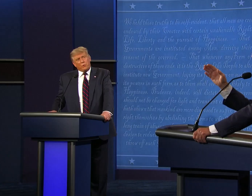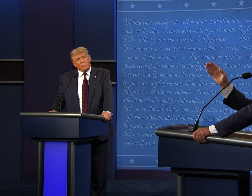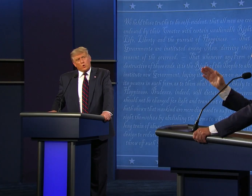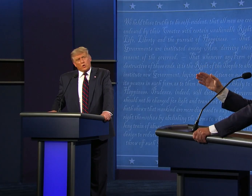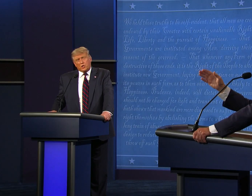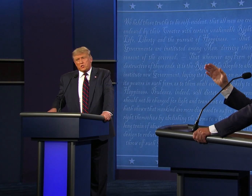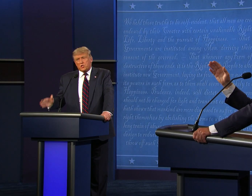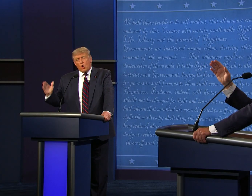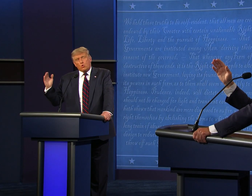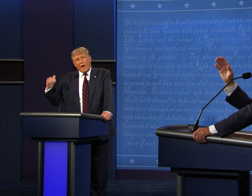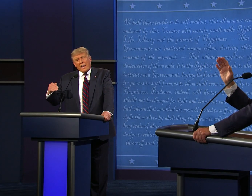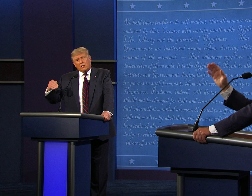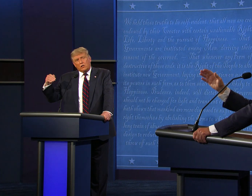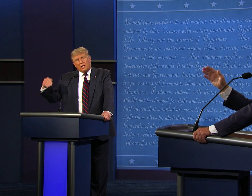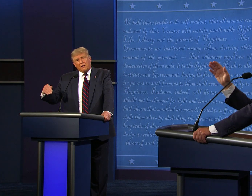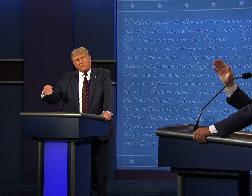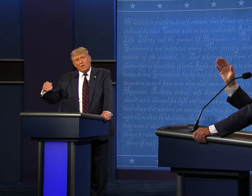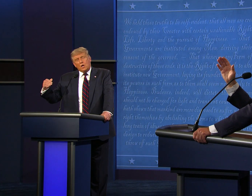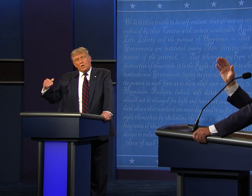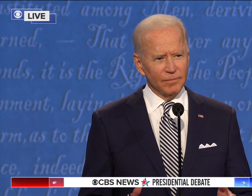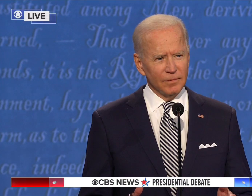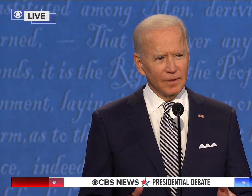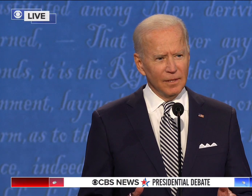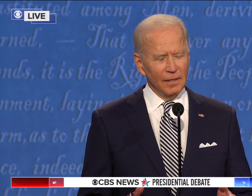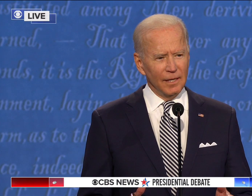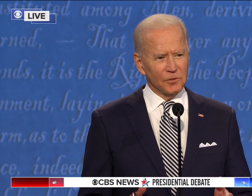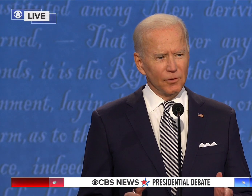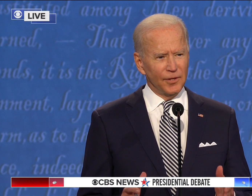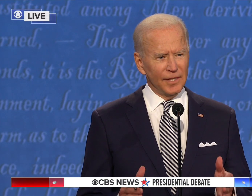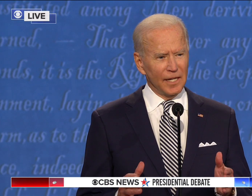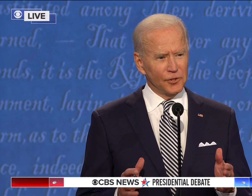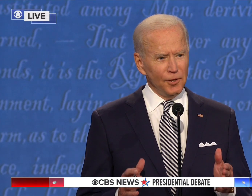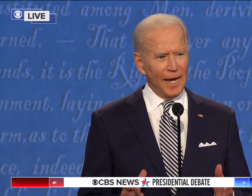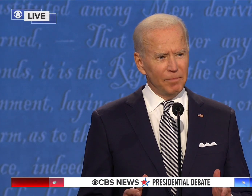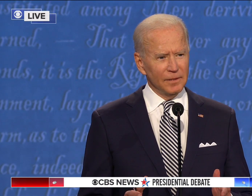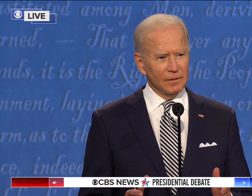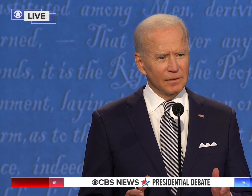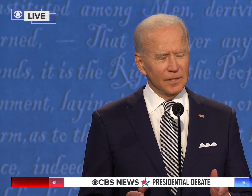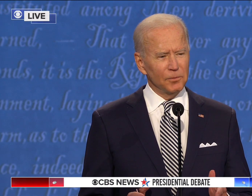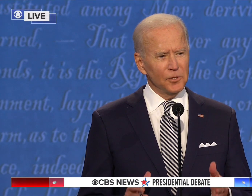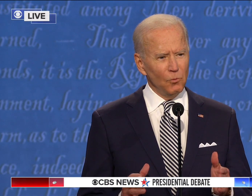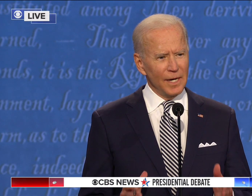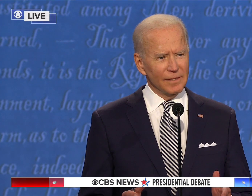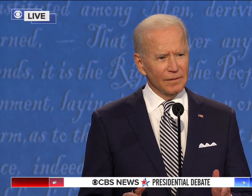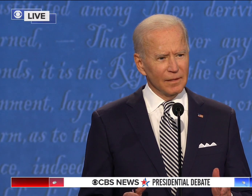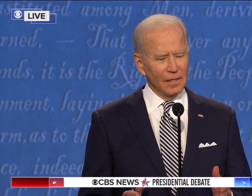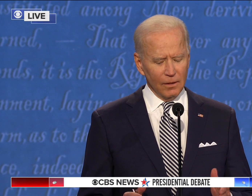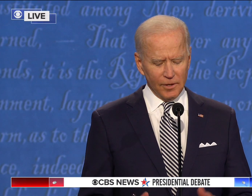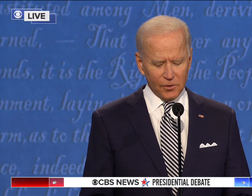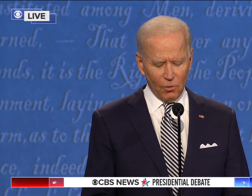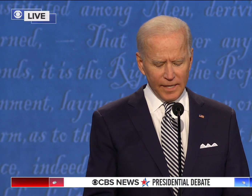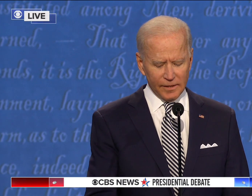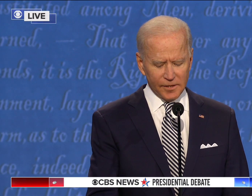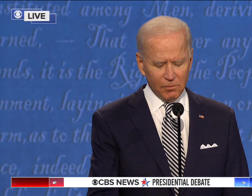at the debate between president Donald Trump and former Vice President Joe Biden, because there wasn't an American Sign Language